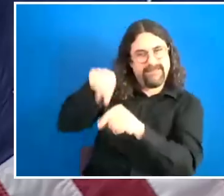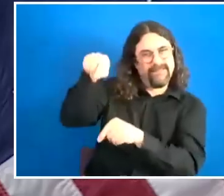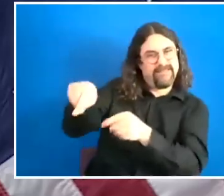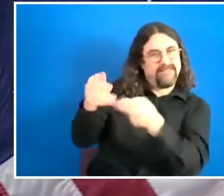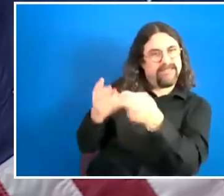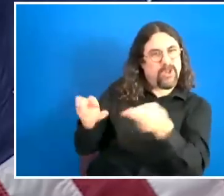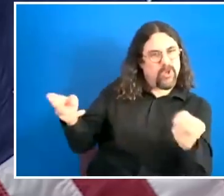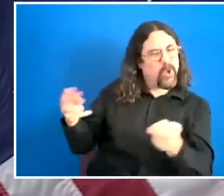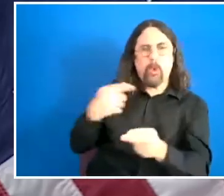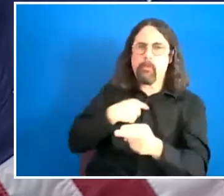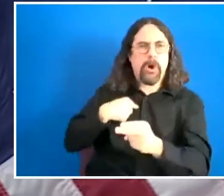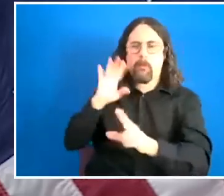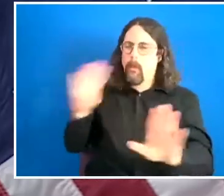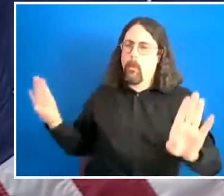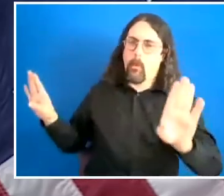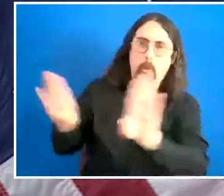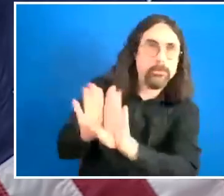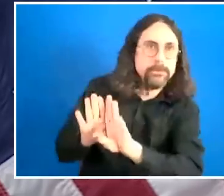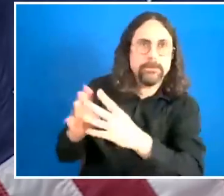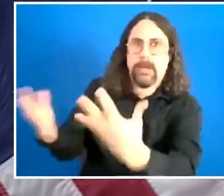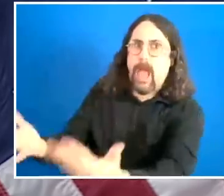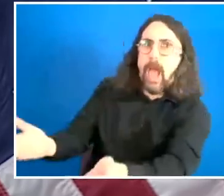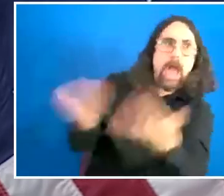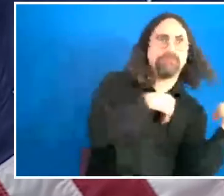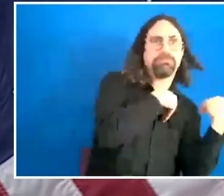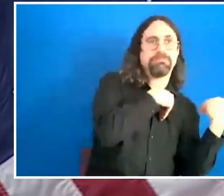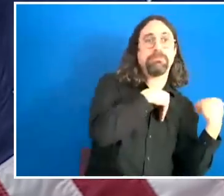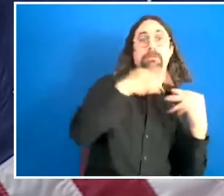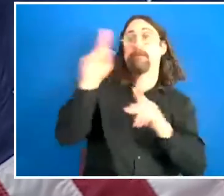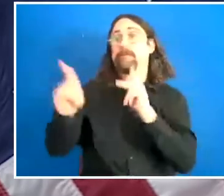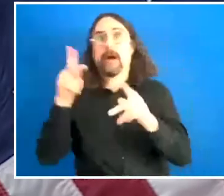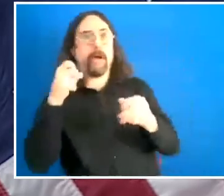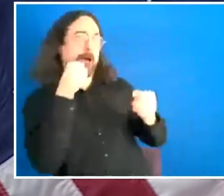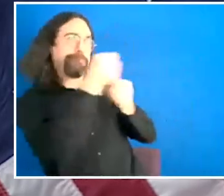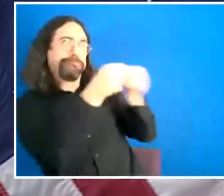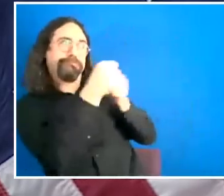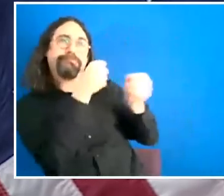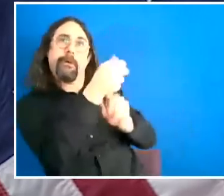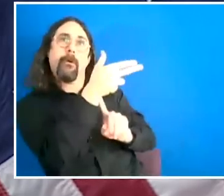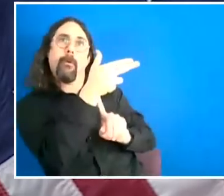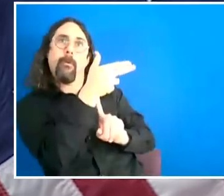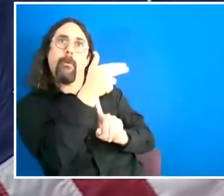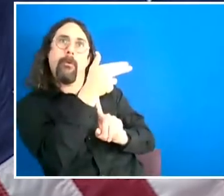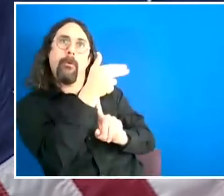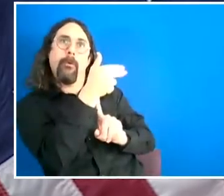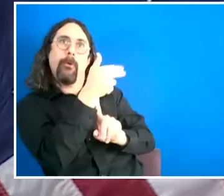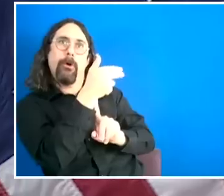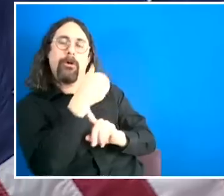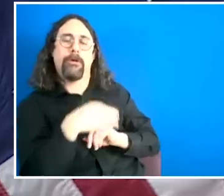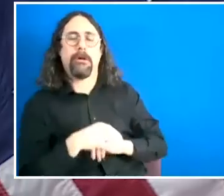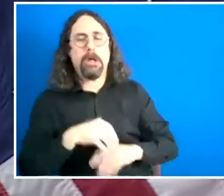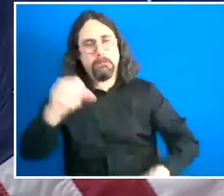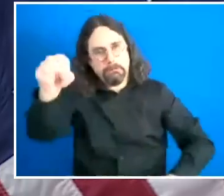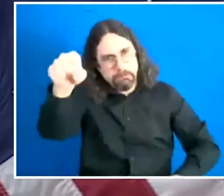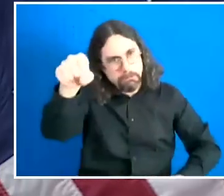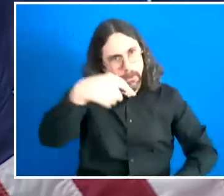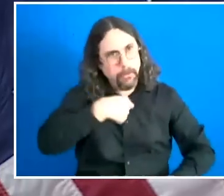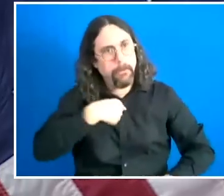HOTEL BEDS, THEY WILL BE THERE, PERIOD. AND THERE'S A CONSTANT REVIEW BEING DONE TO AKME SURE THAT ANY TIME THAT'S